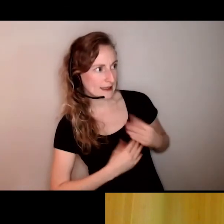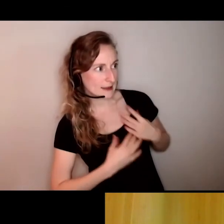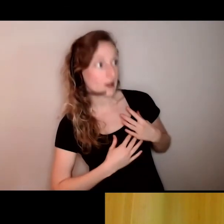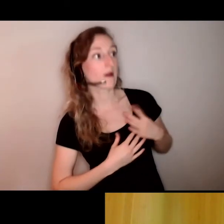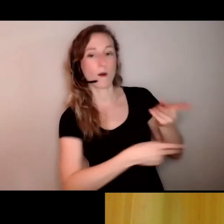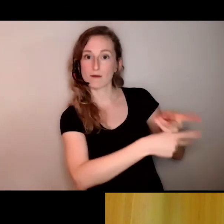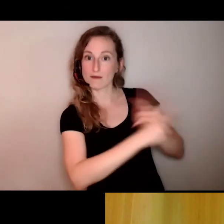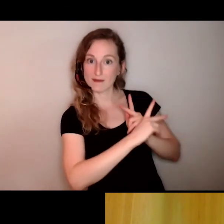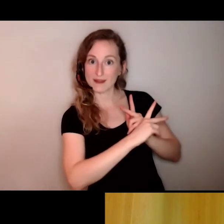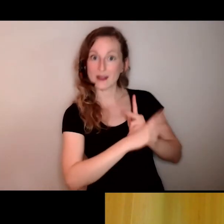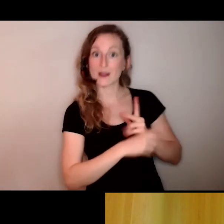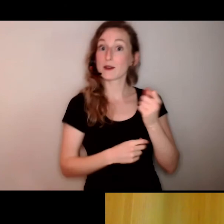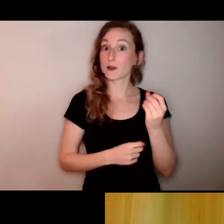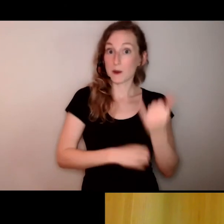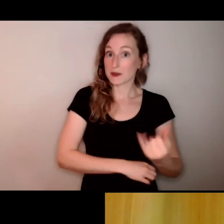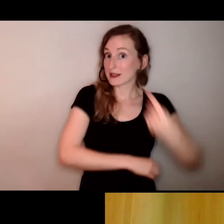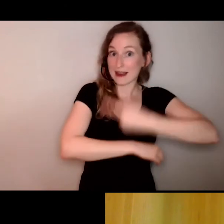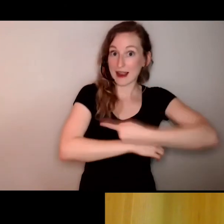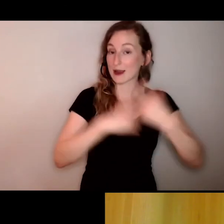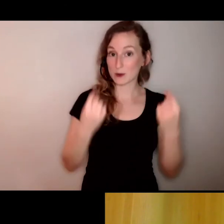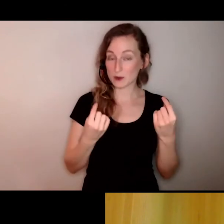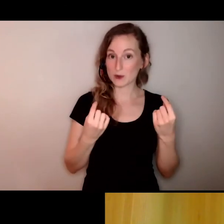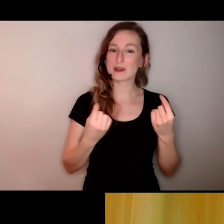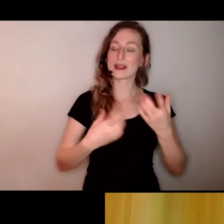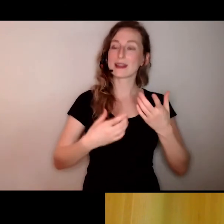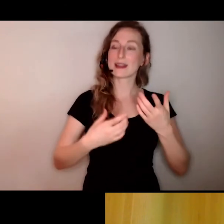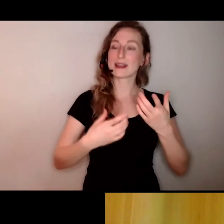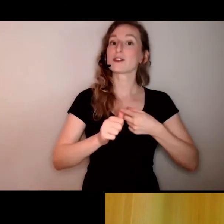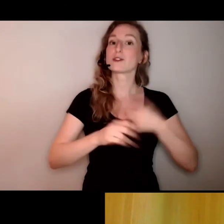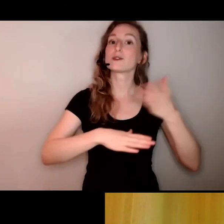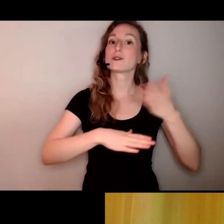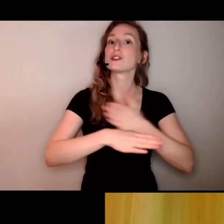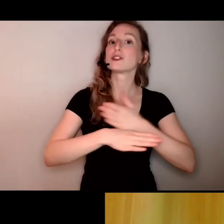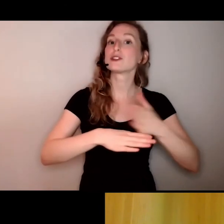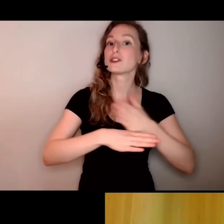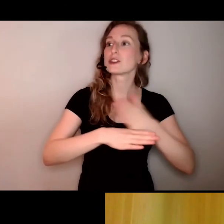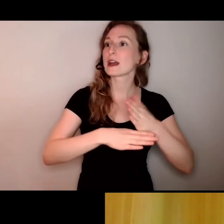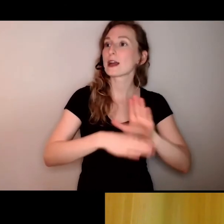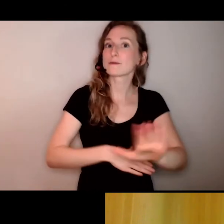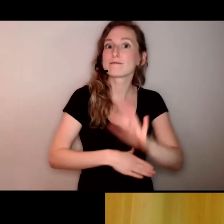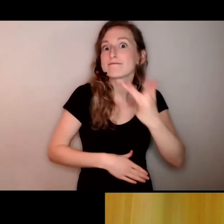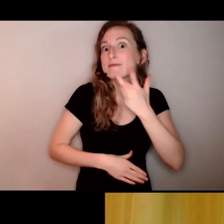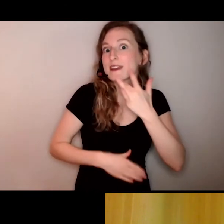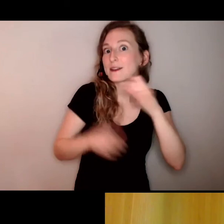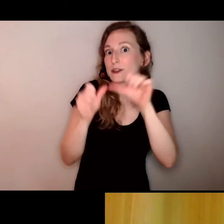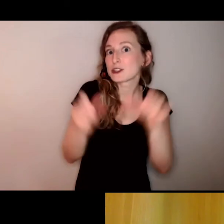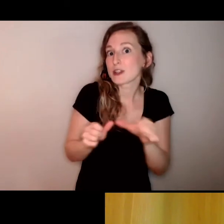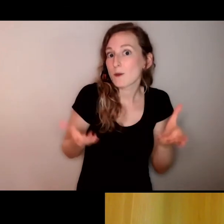our favorite kind of shape is. You might have a specific shape you love, like a circle or a star, or you might really